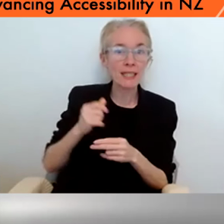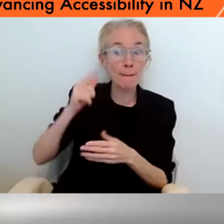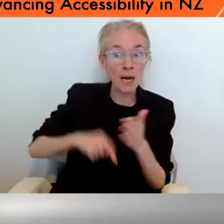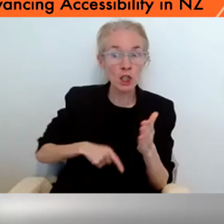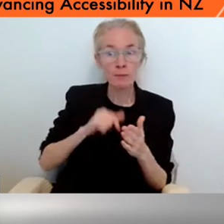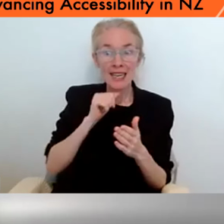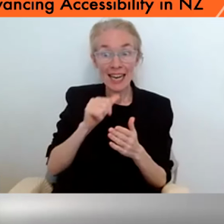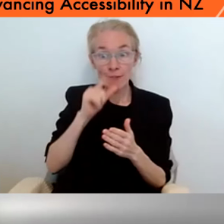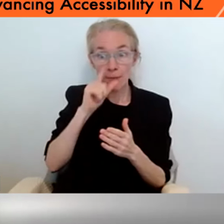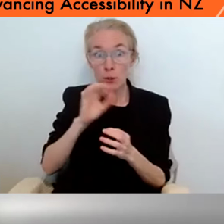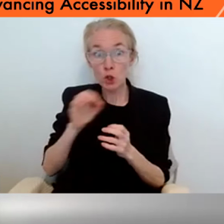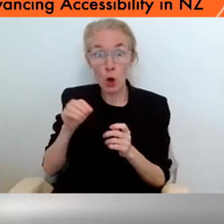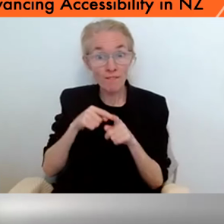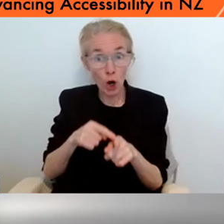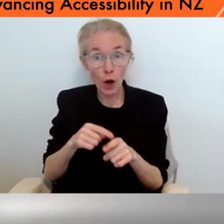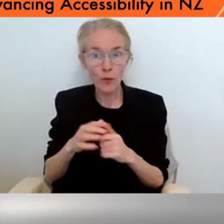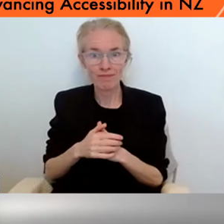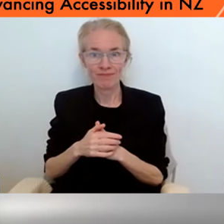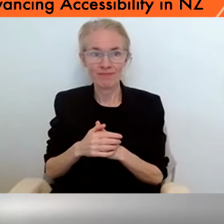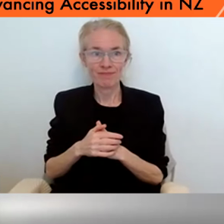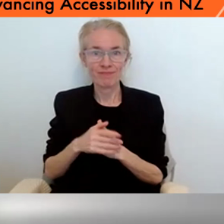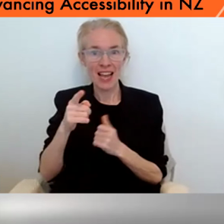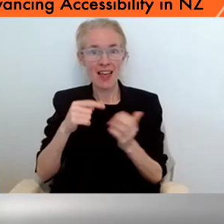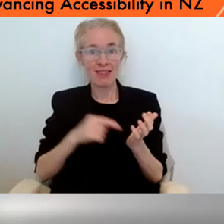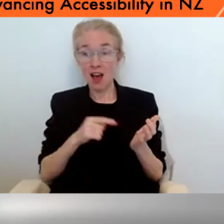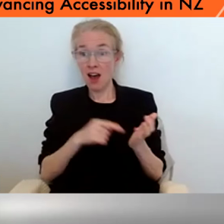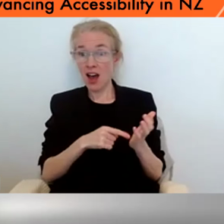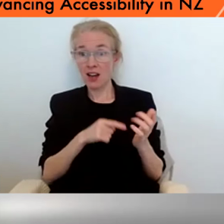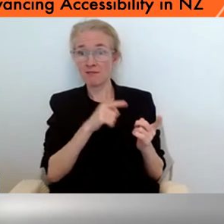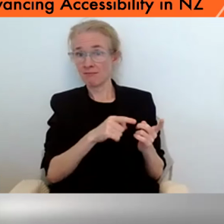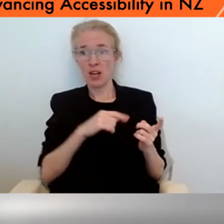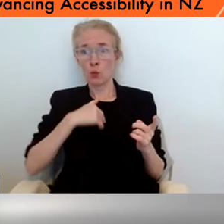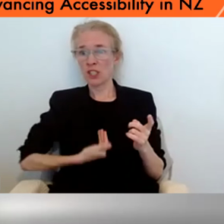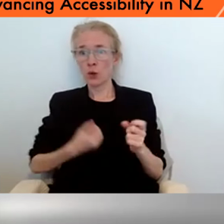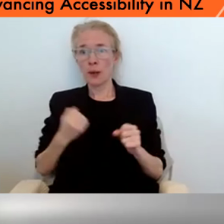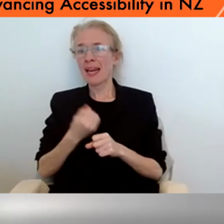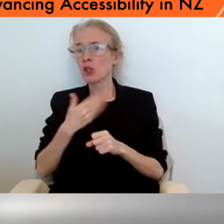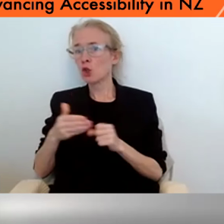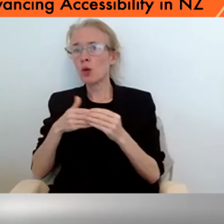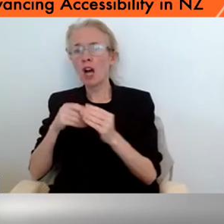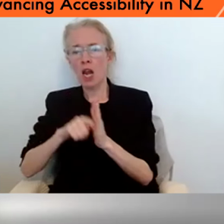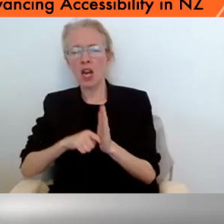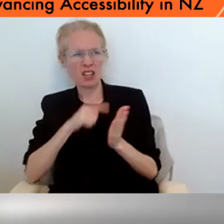No need for more guides. Exactly. That's the fundamental issue right